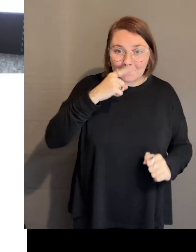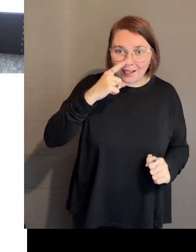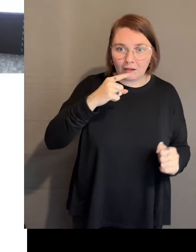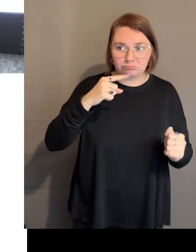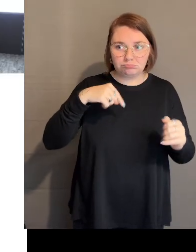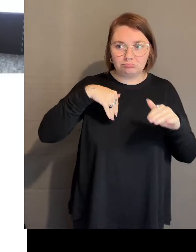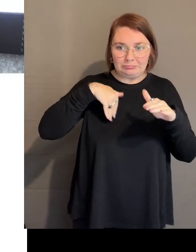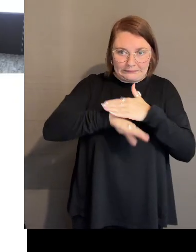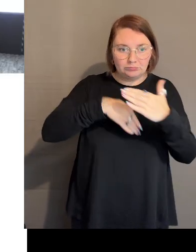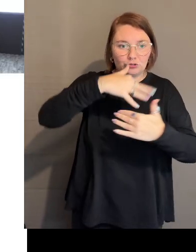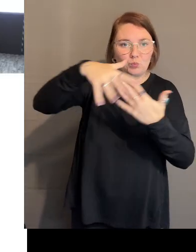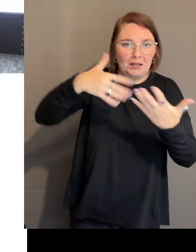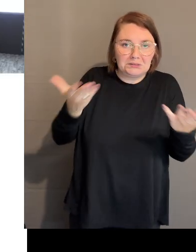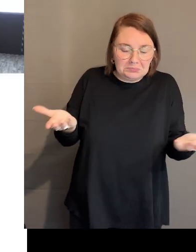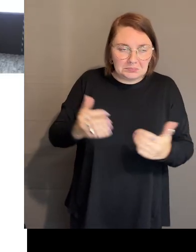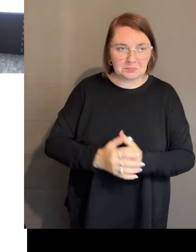Of people in our society.